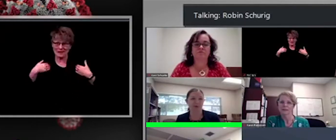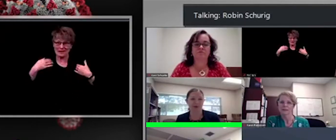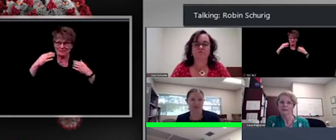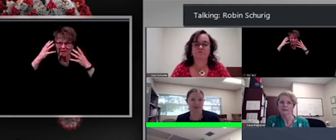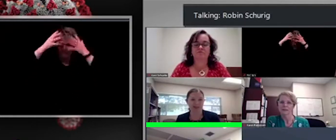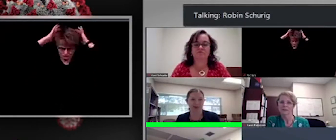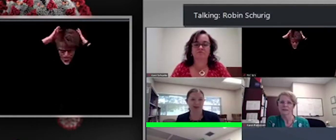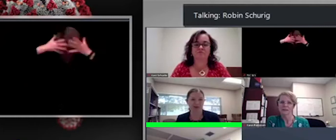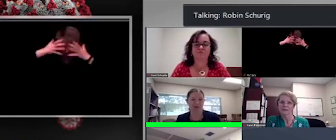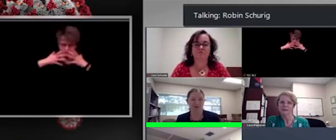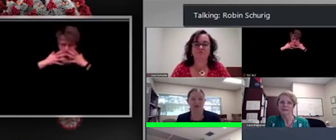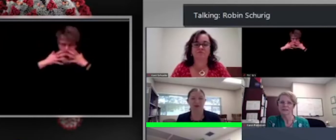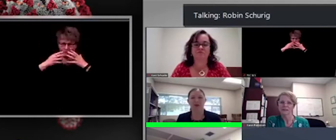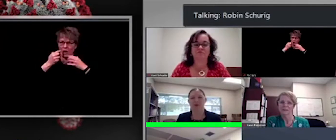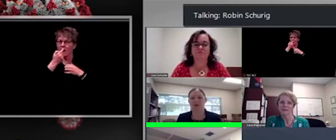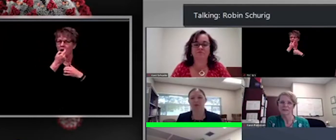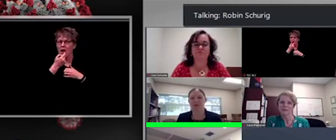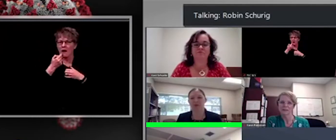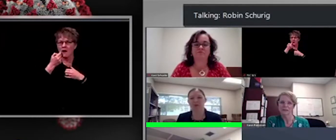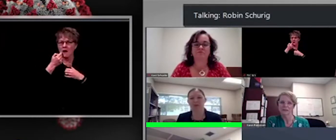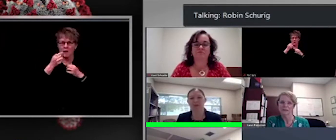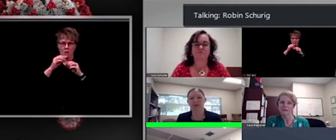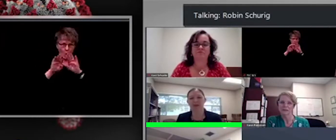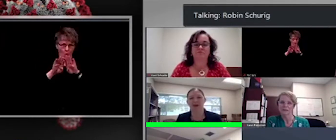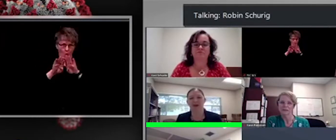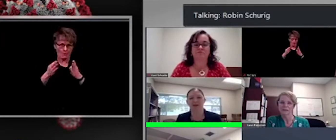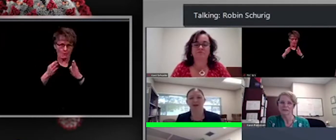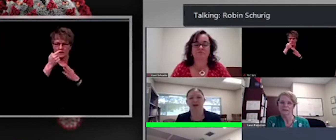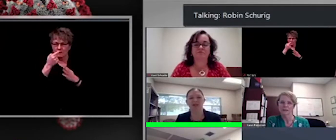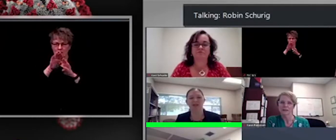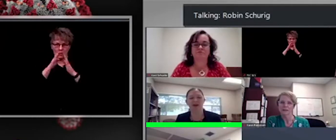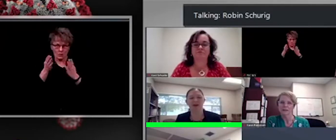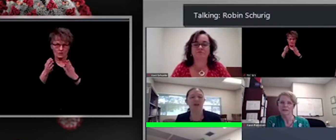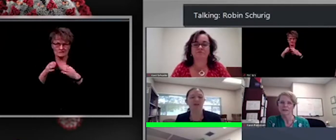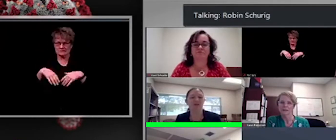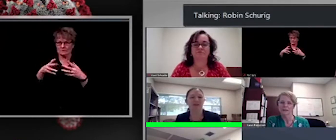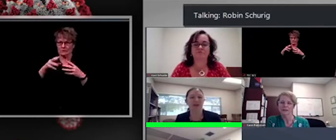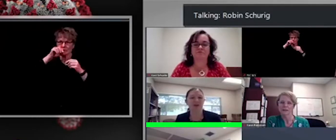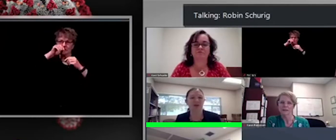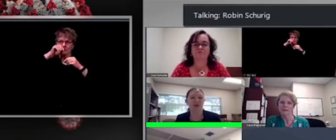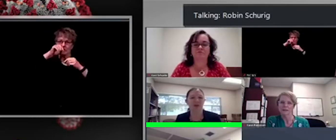not really protecting others from your respiratory droplets, the way that a cloth face covering